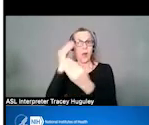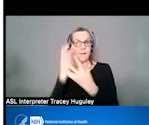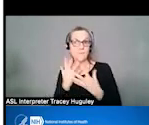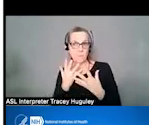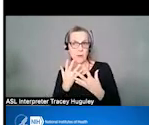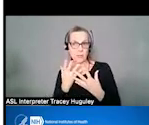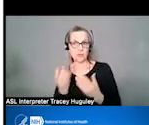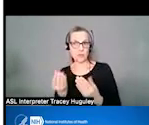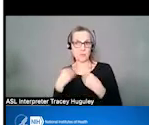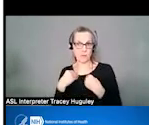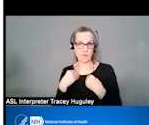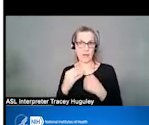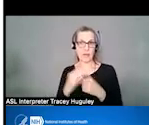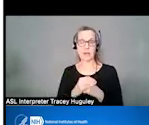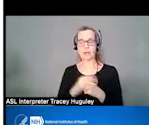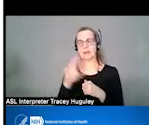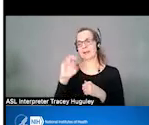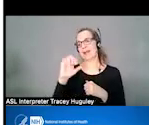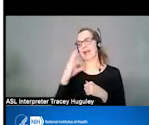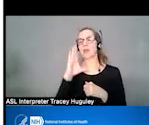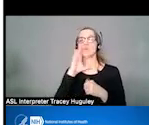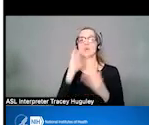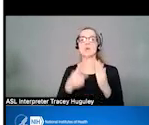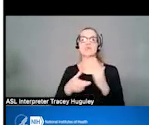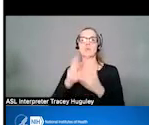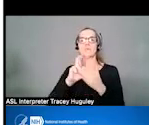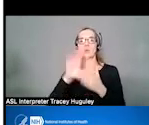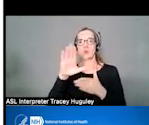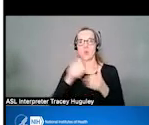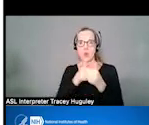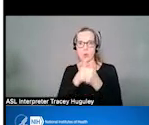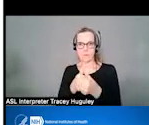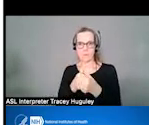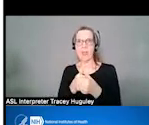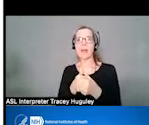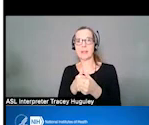NIH will review compliance with the Data Management